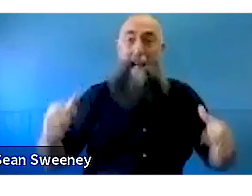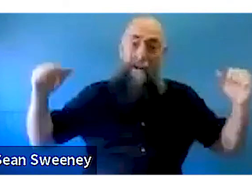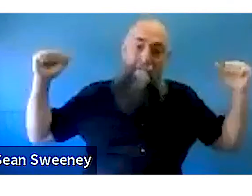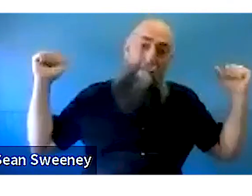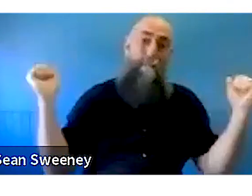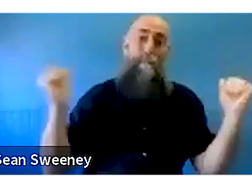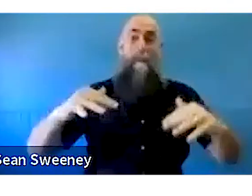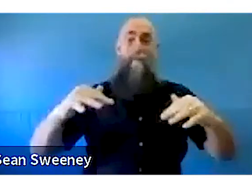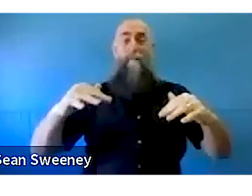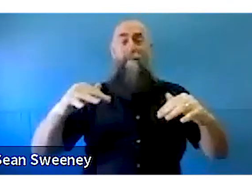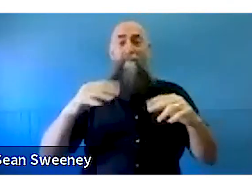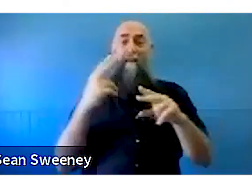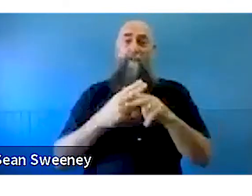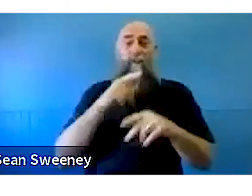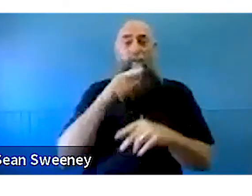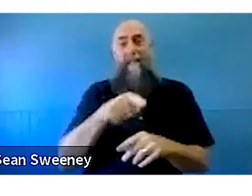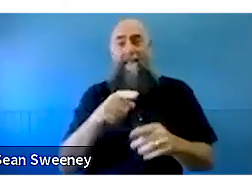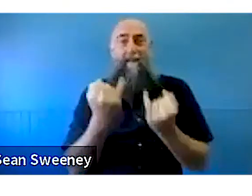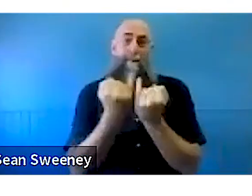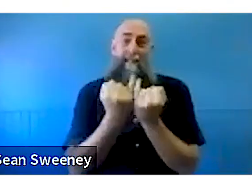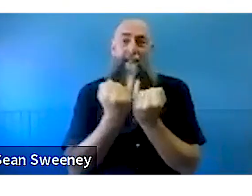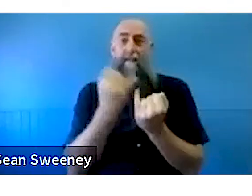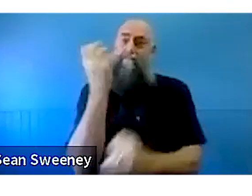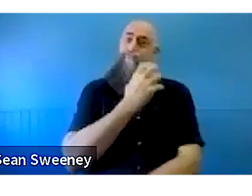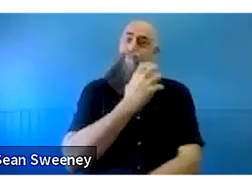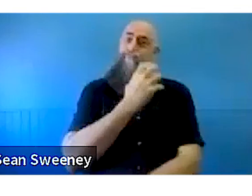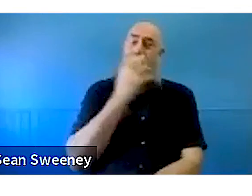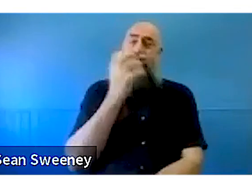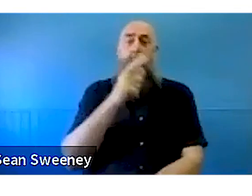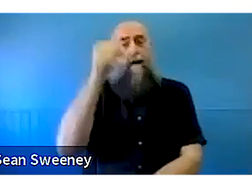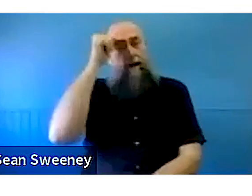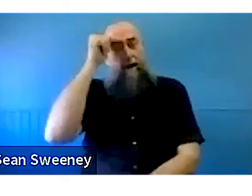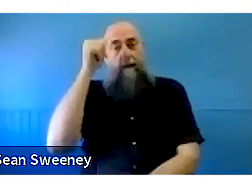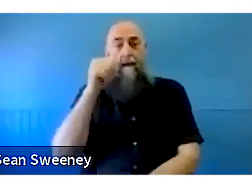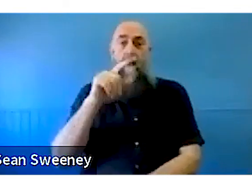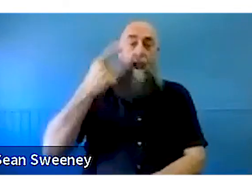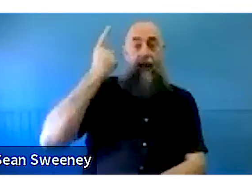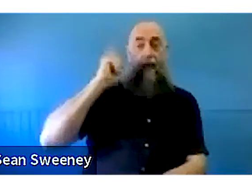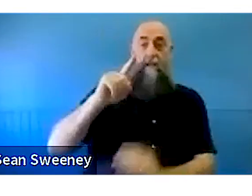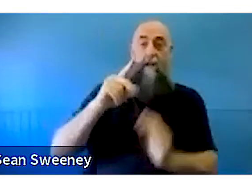Newcastle won last year, so we're very excited.